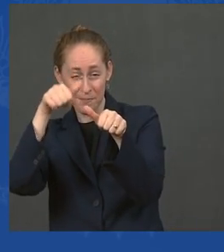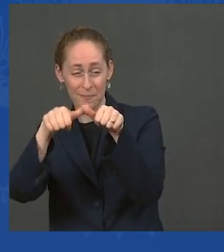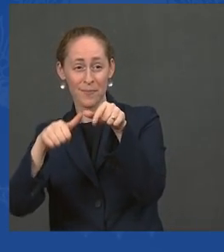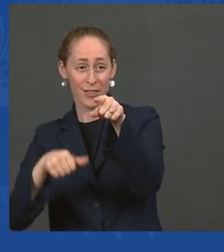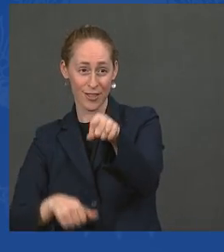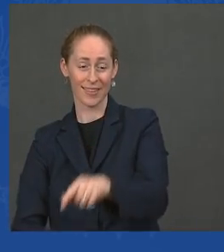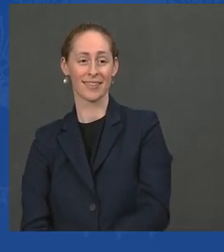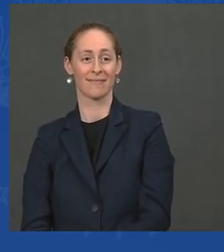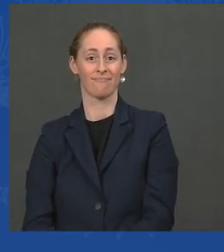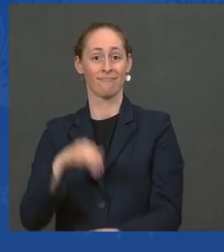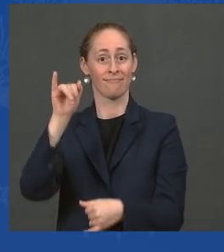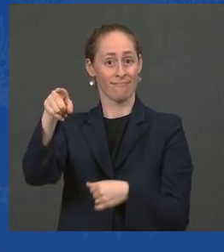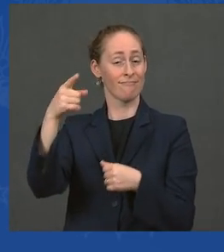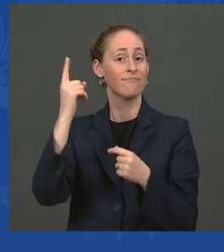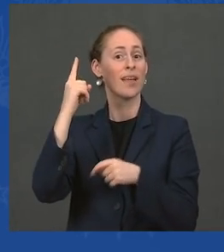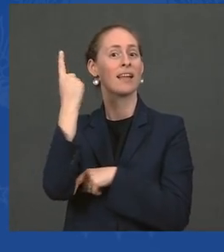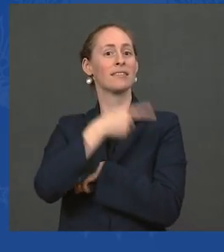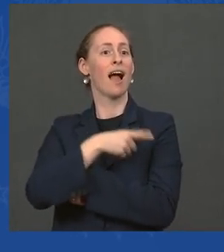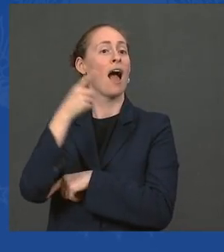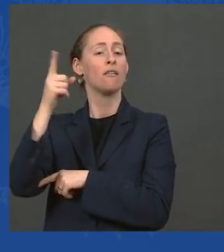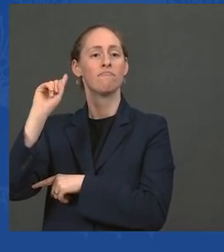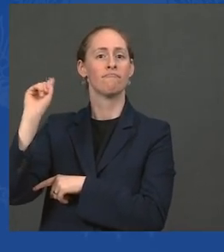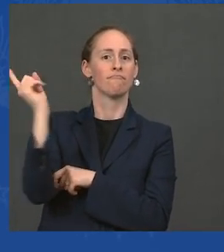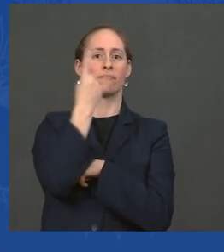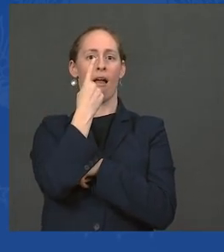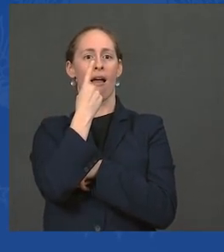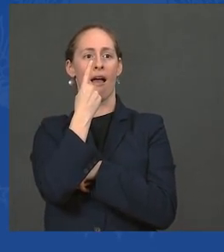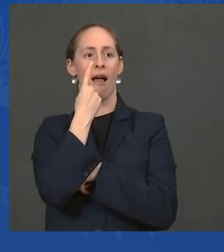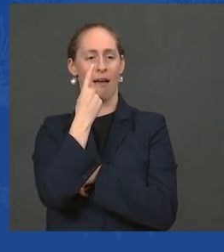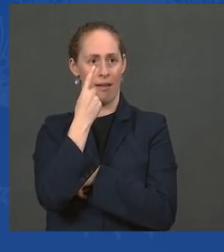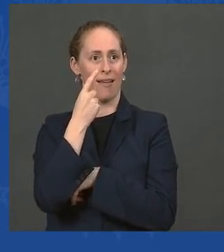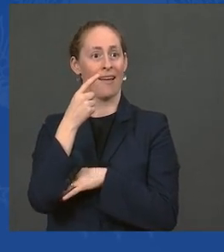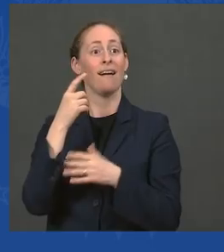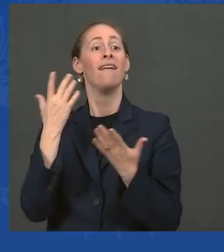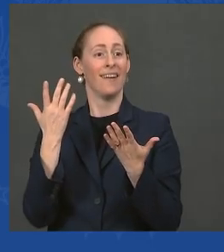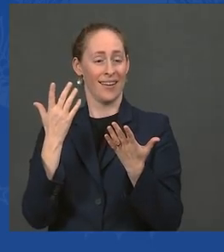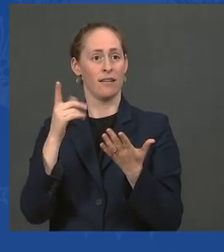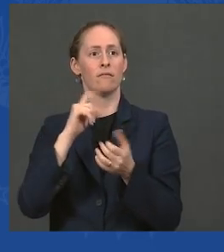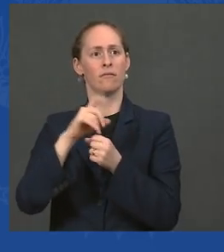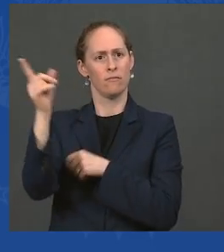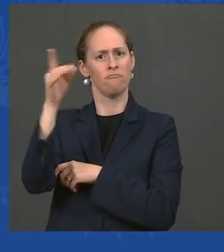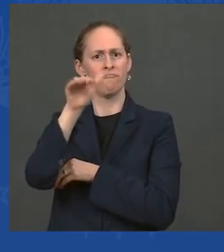when they just had announced that I had flown 1 million some --